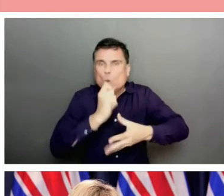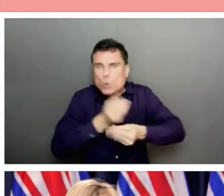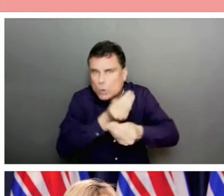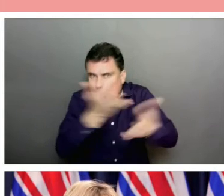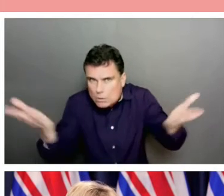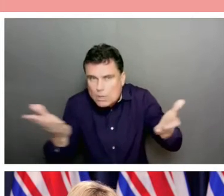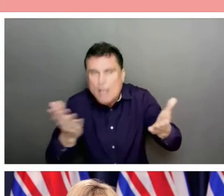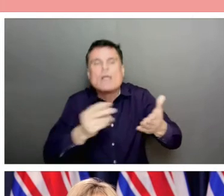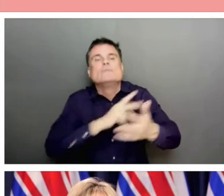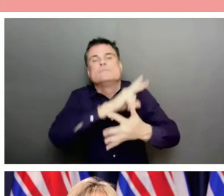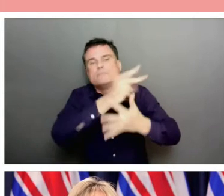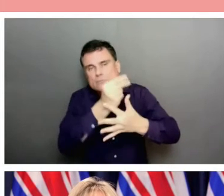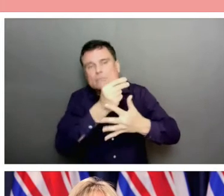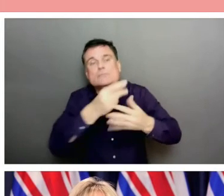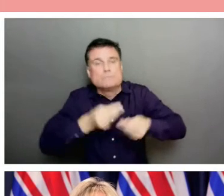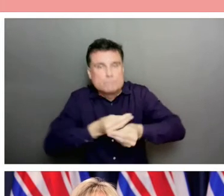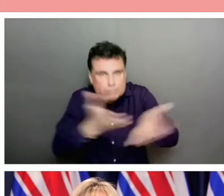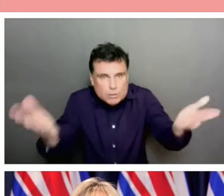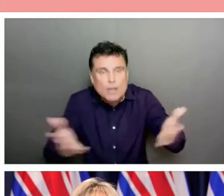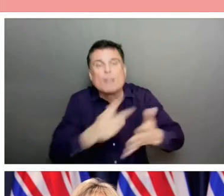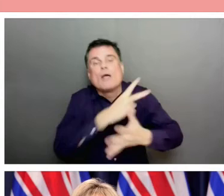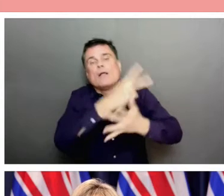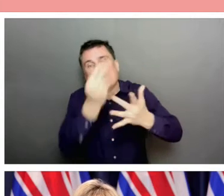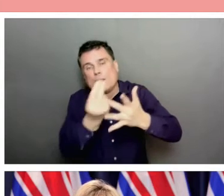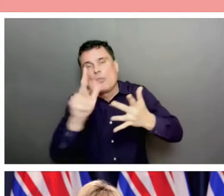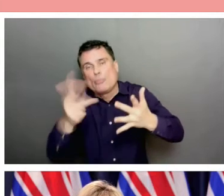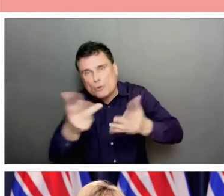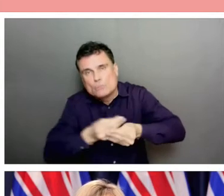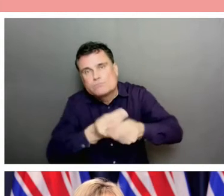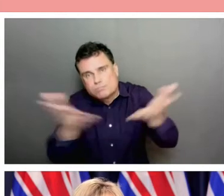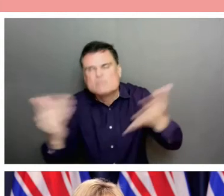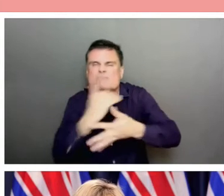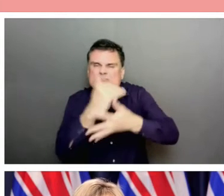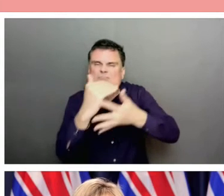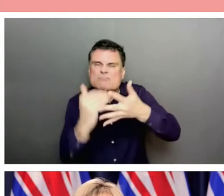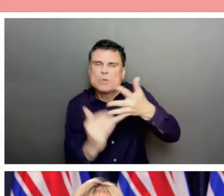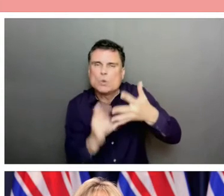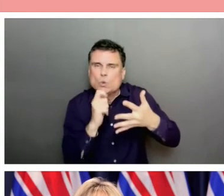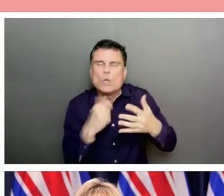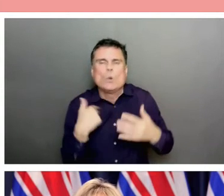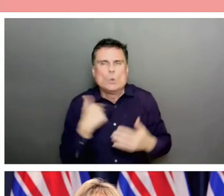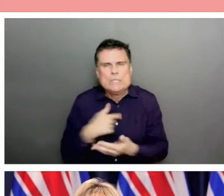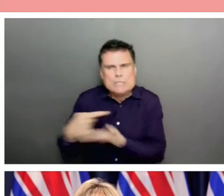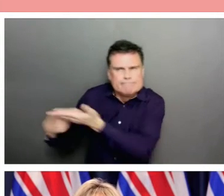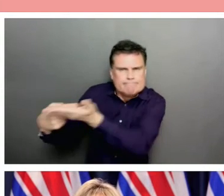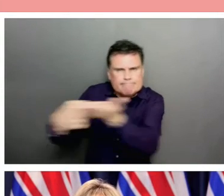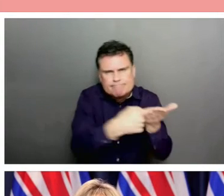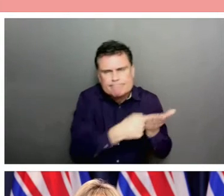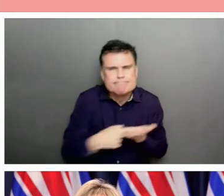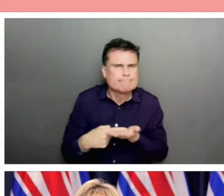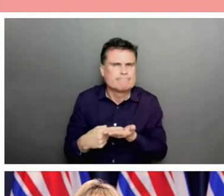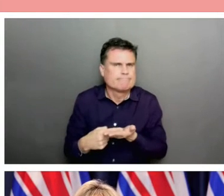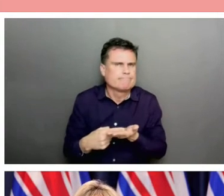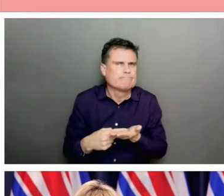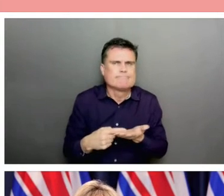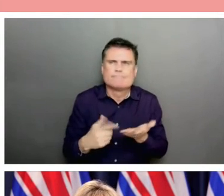BCCDC and discussions of the ethical framework that we will be providing the second dose of both Moderna and the